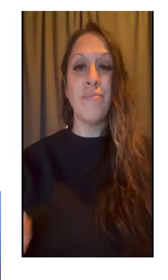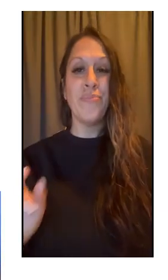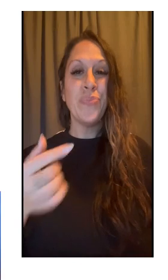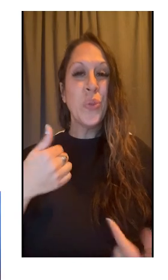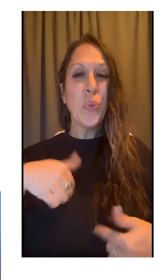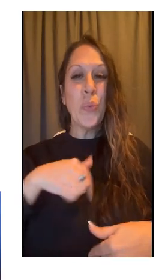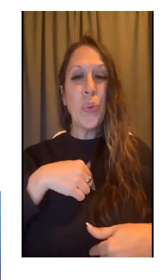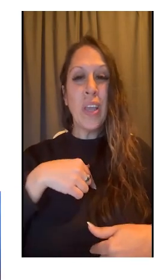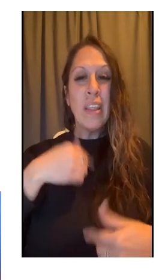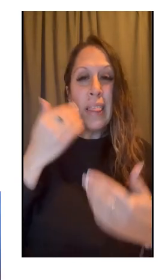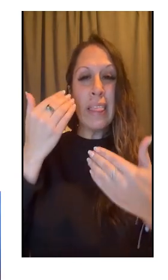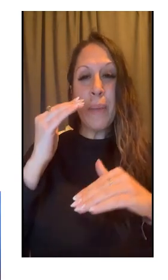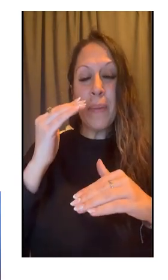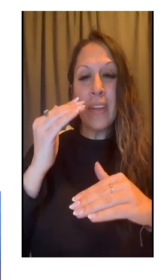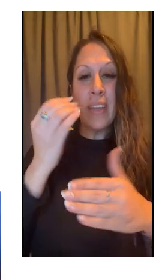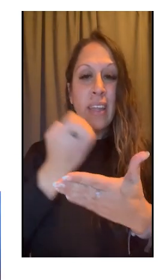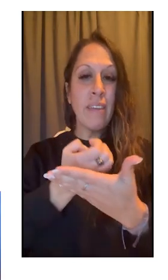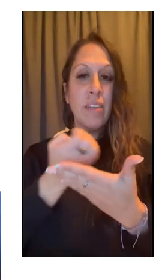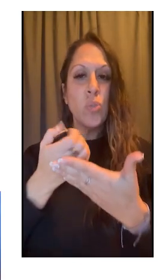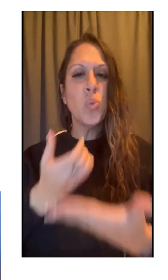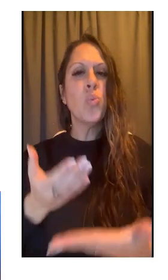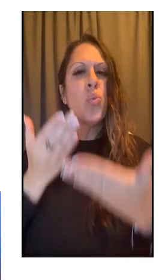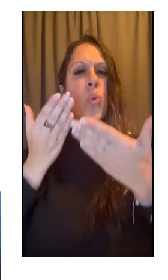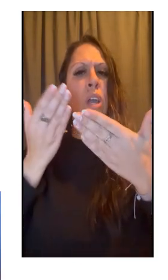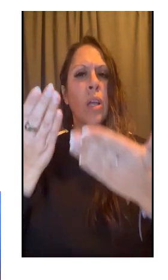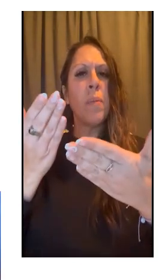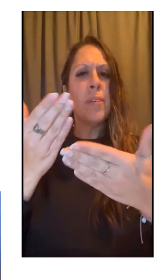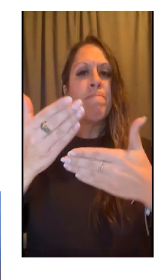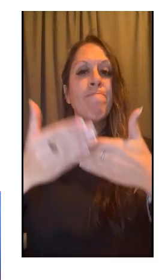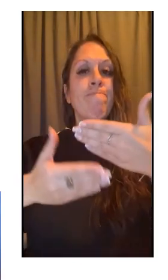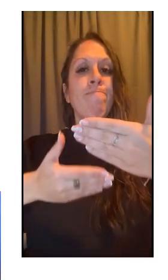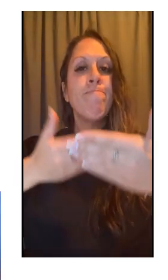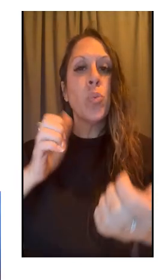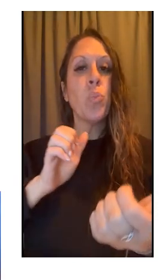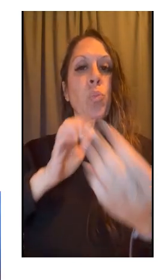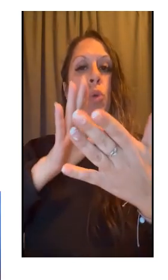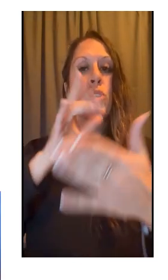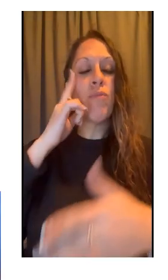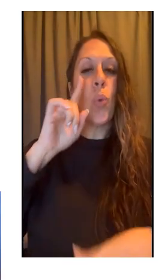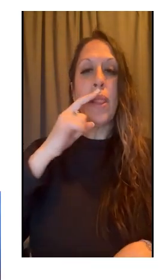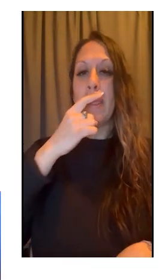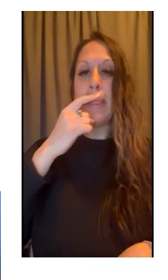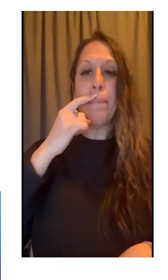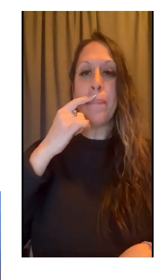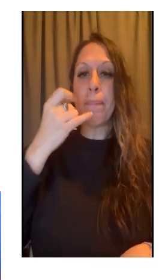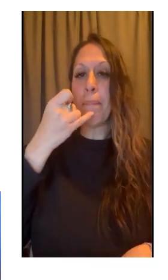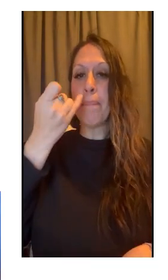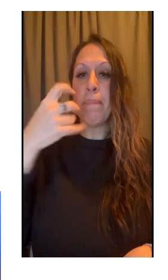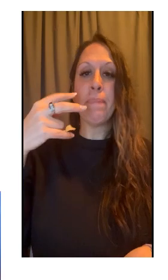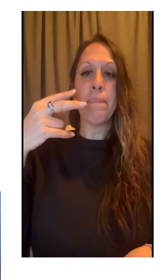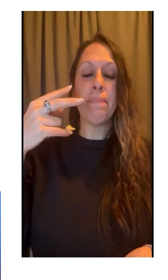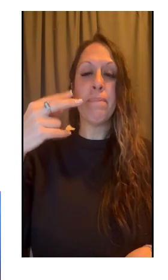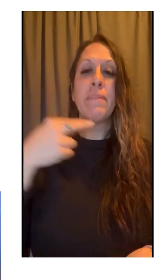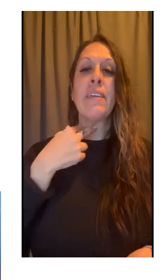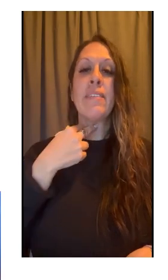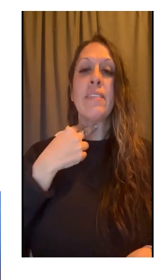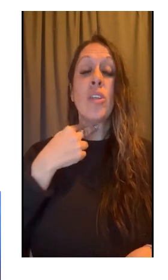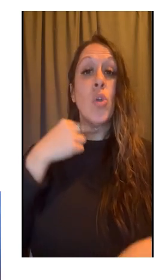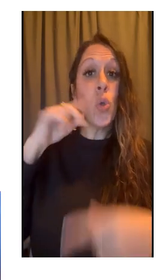So because we have limited evidence, we recommend a staged approach to lip tie. We don't know exactly when cutting a lip tie will improve